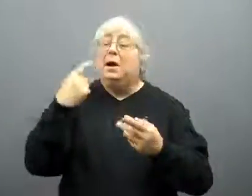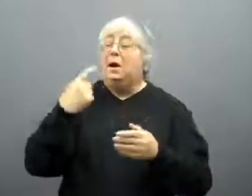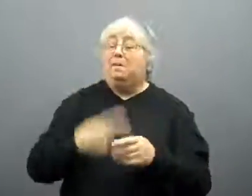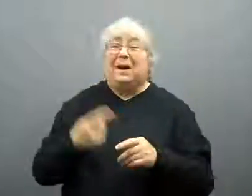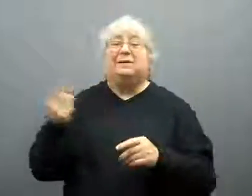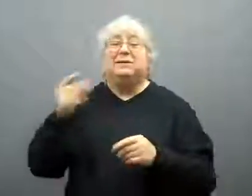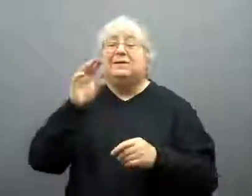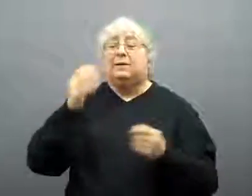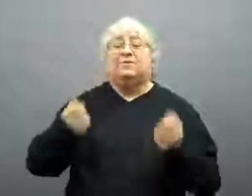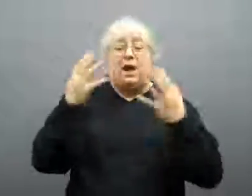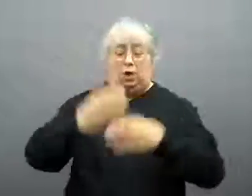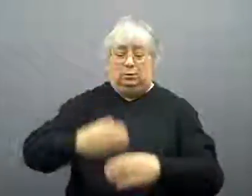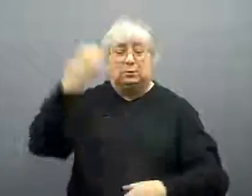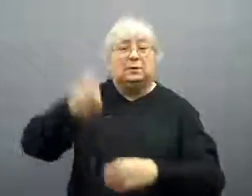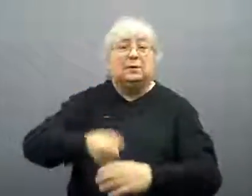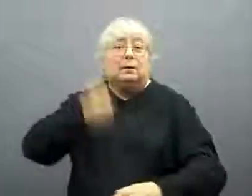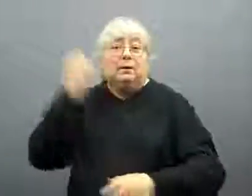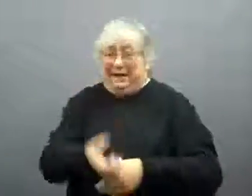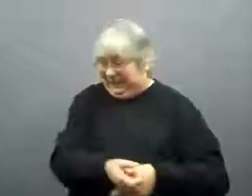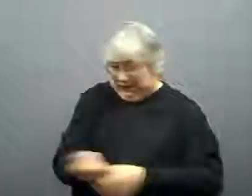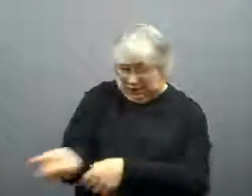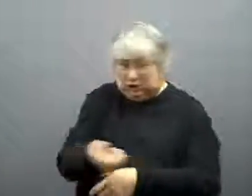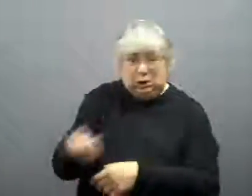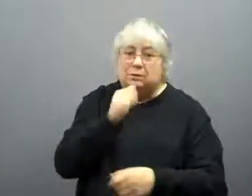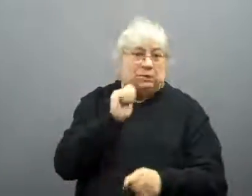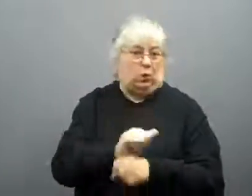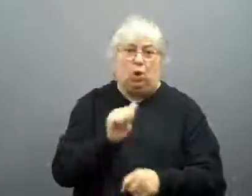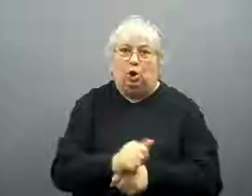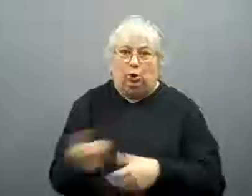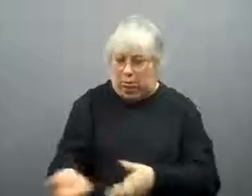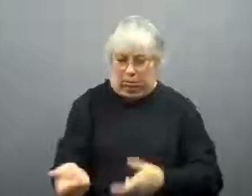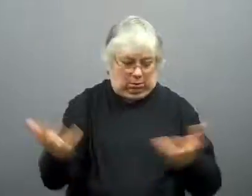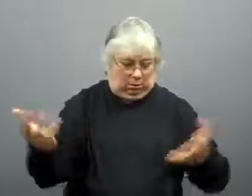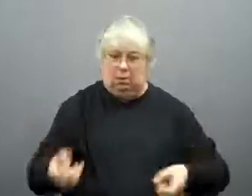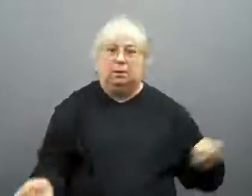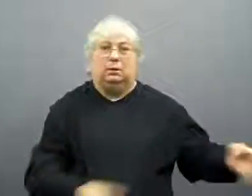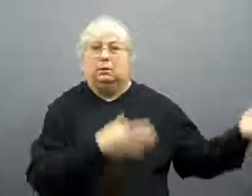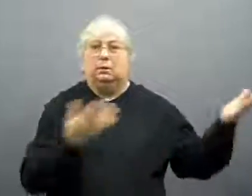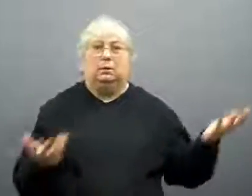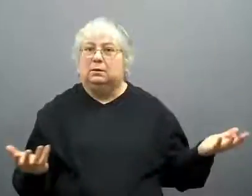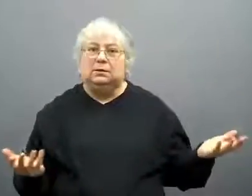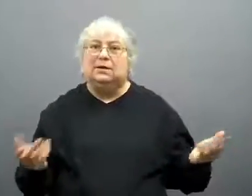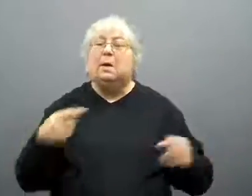and also because the fire extinguishers were not in operating condition.